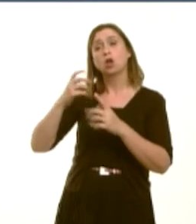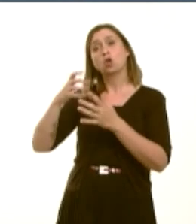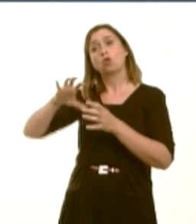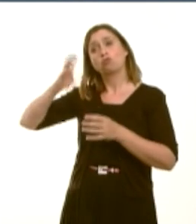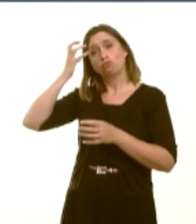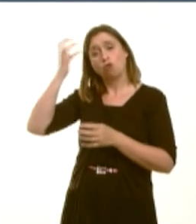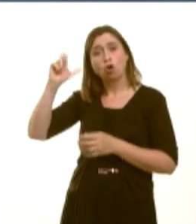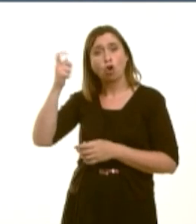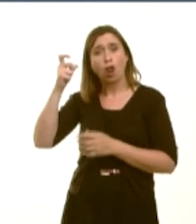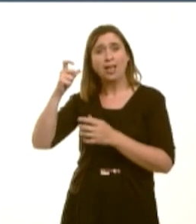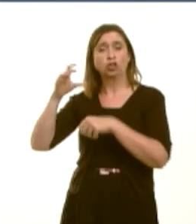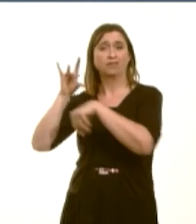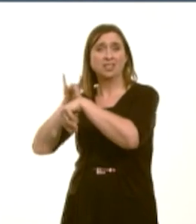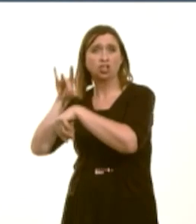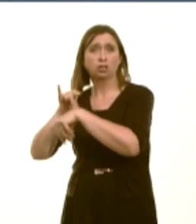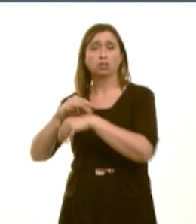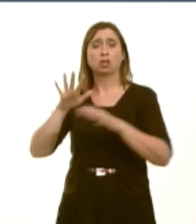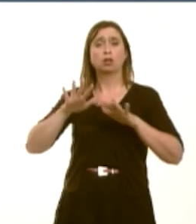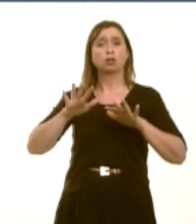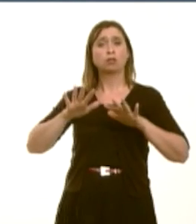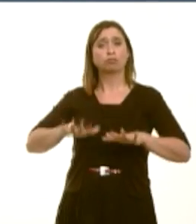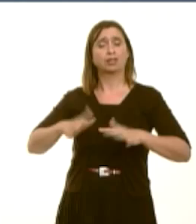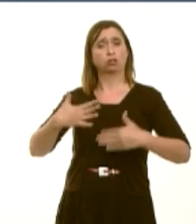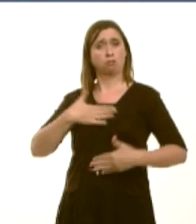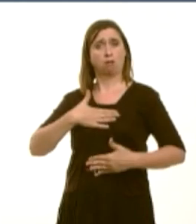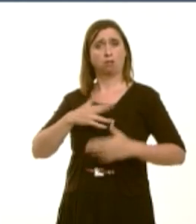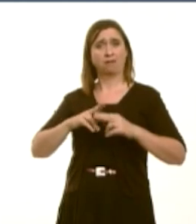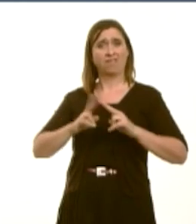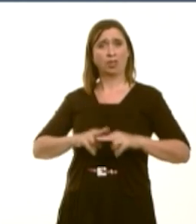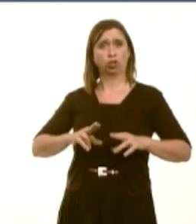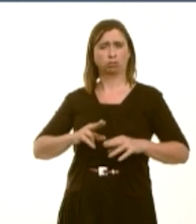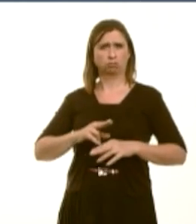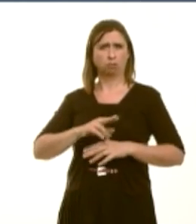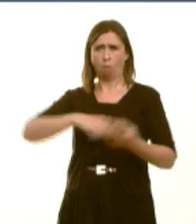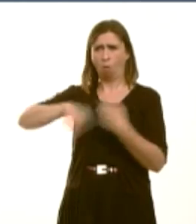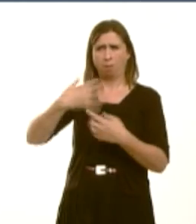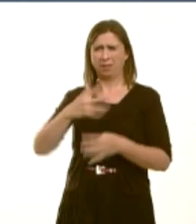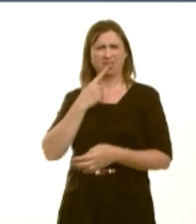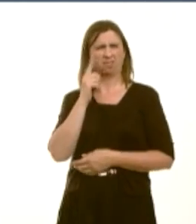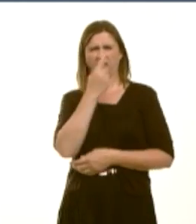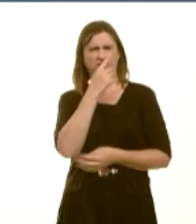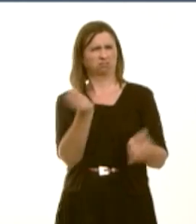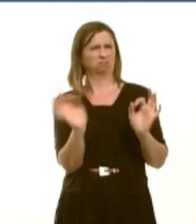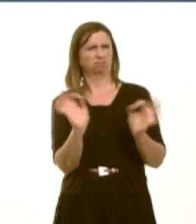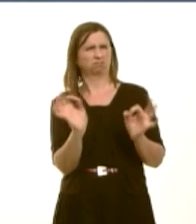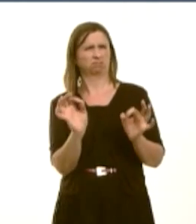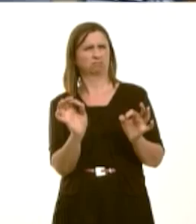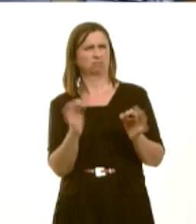Foundation all think that your Governmentís approach is wrong. What do you know, First Minister, that these leading charities do not?